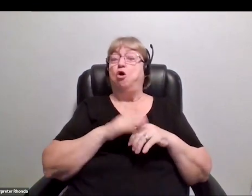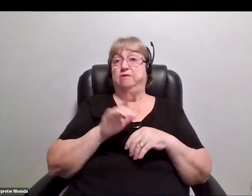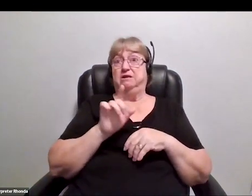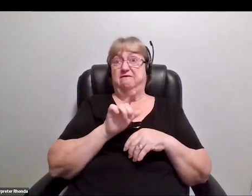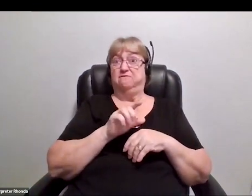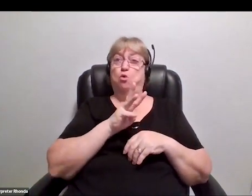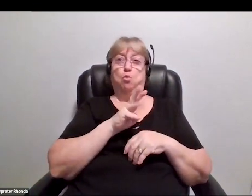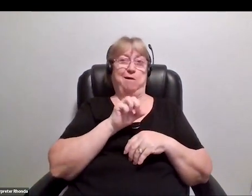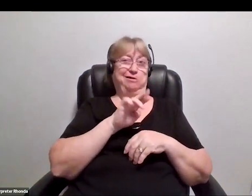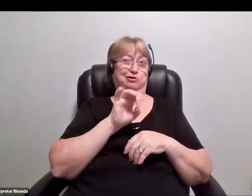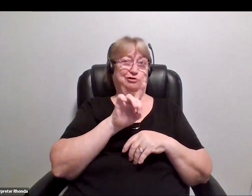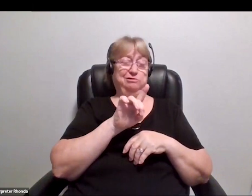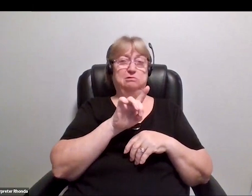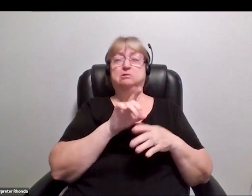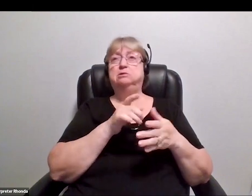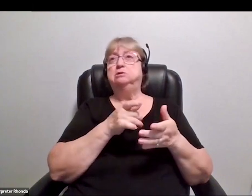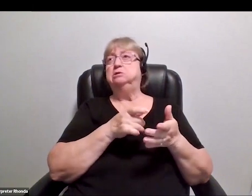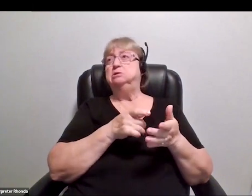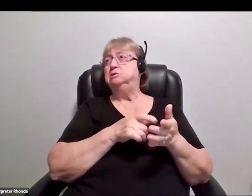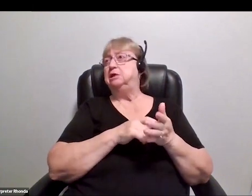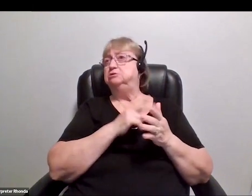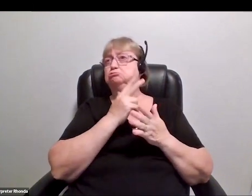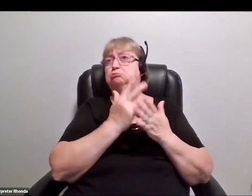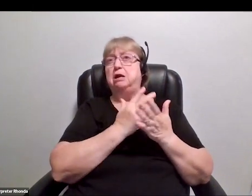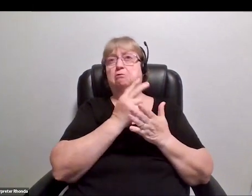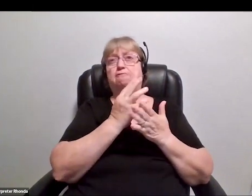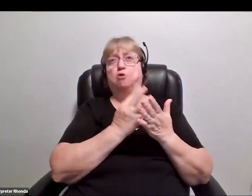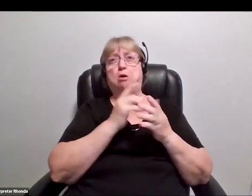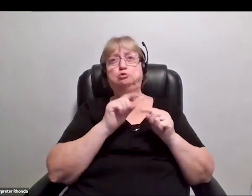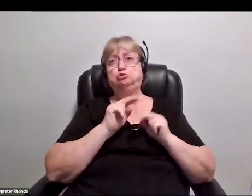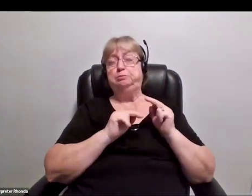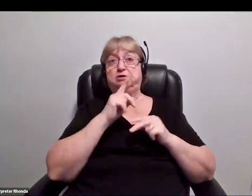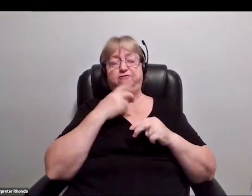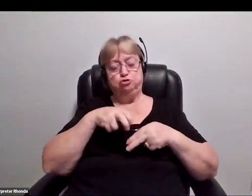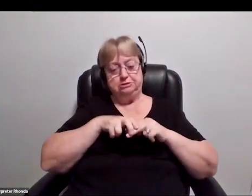takes probably three to four hours to build if you just sit down and build it.